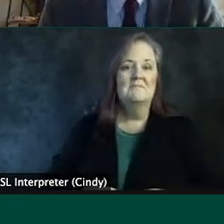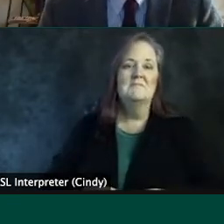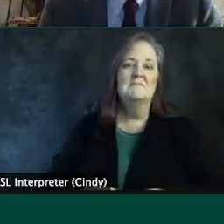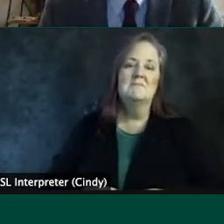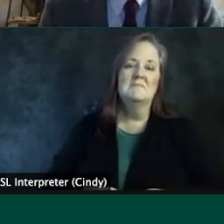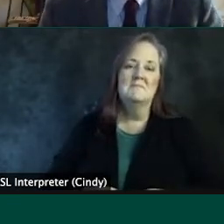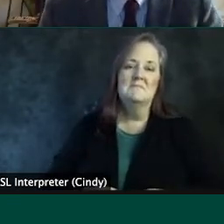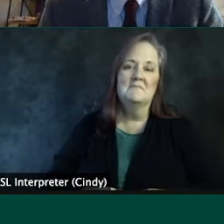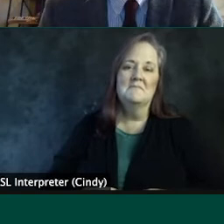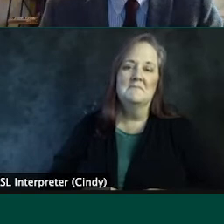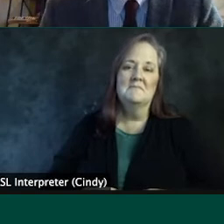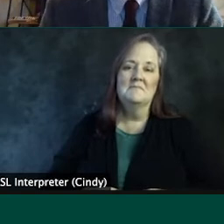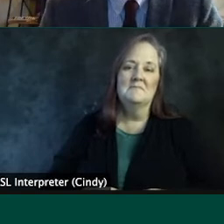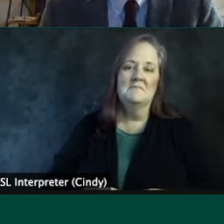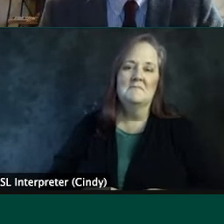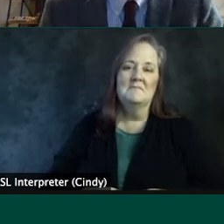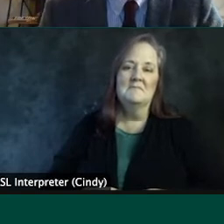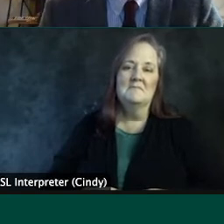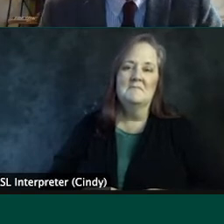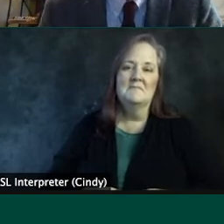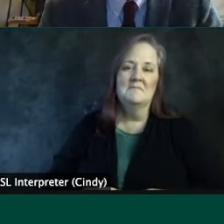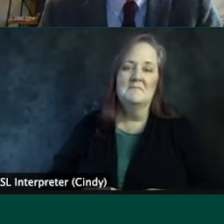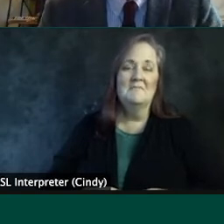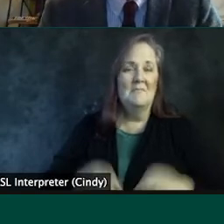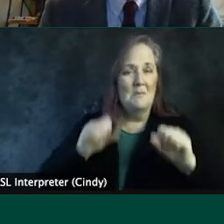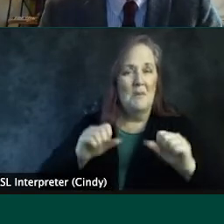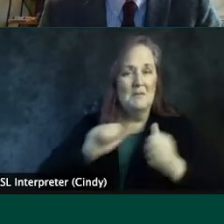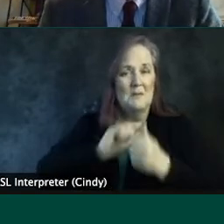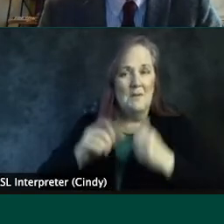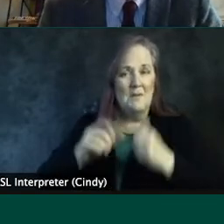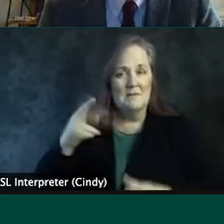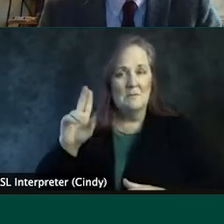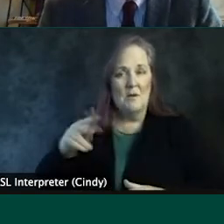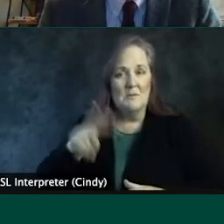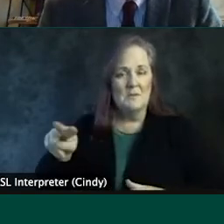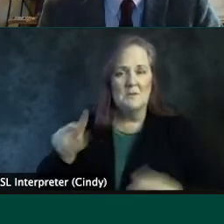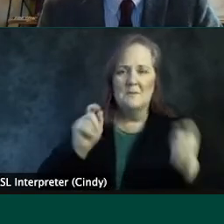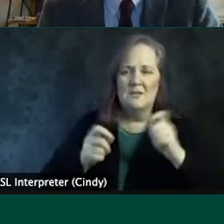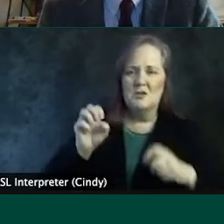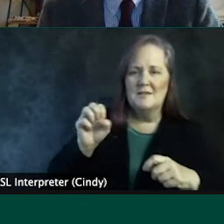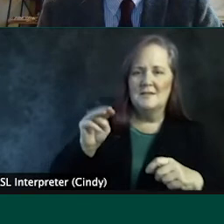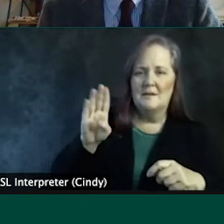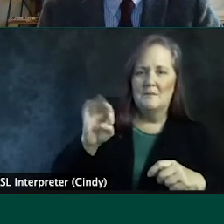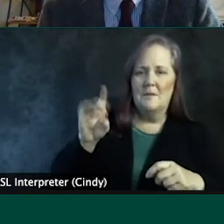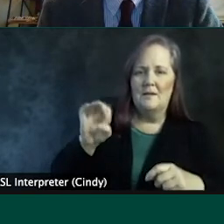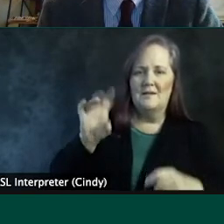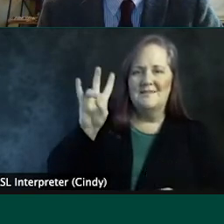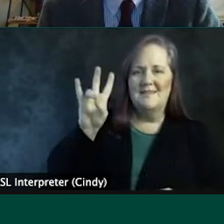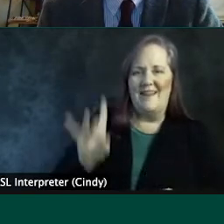We didn't find evidence in reviewing the effects of this initiative as well as the effect of making drivers employees.